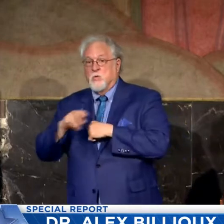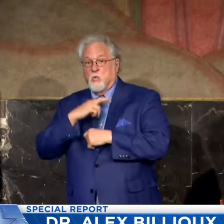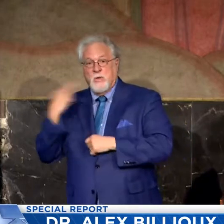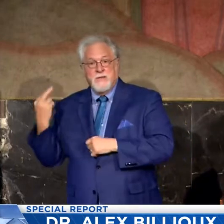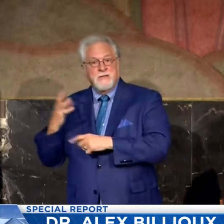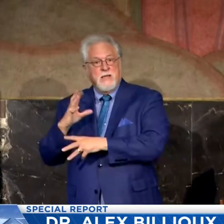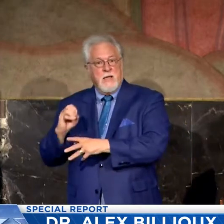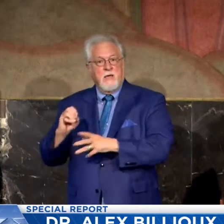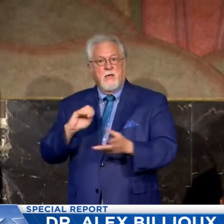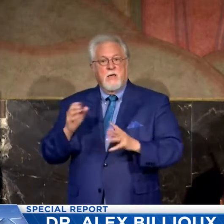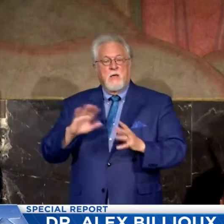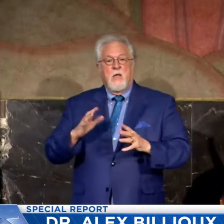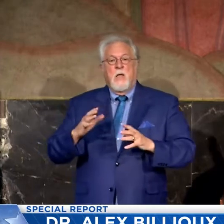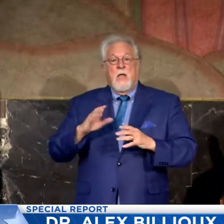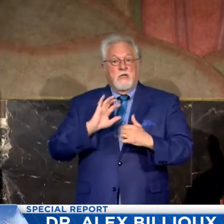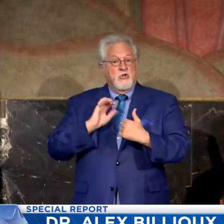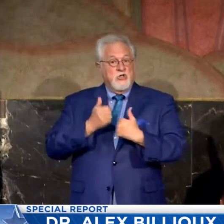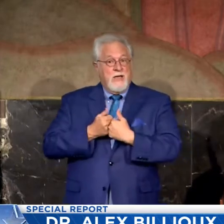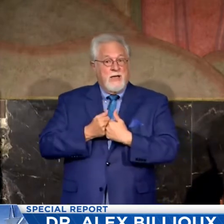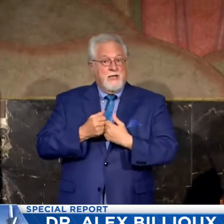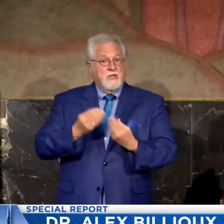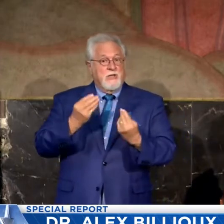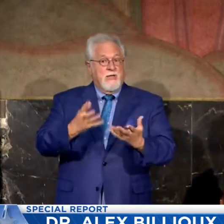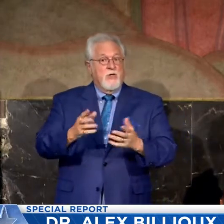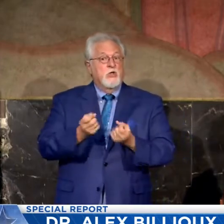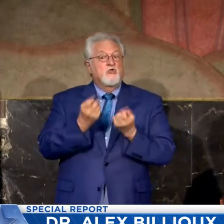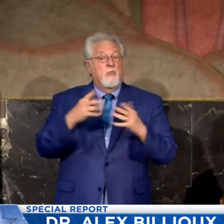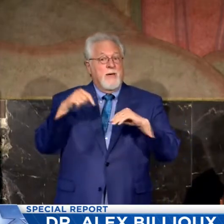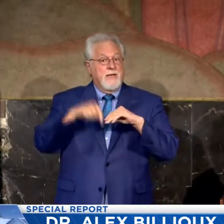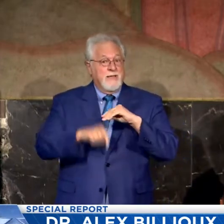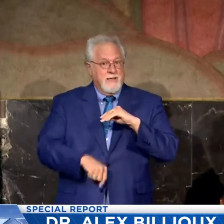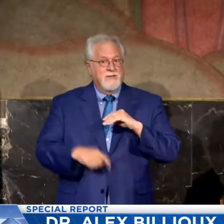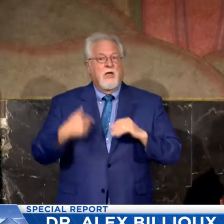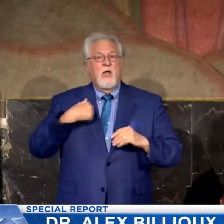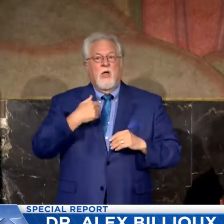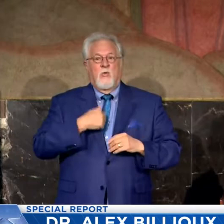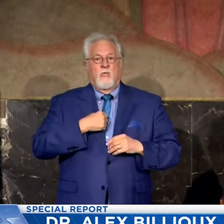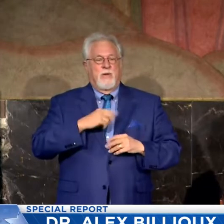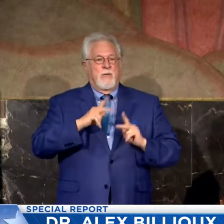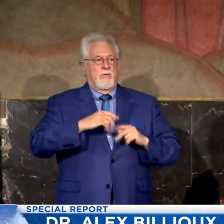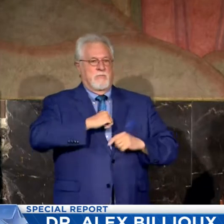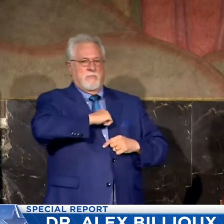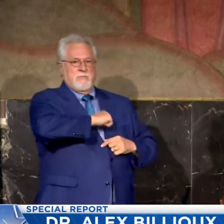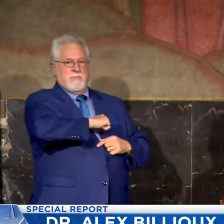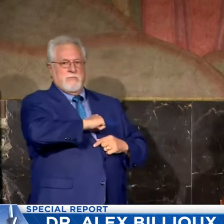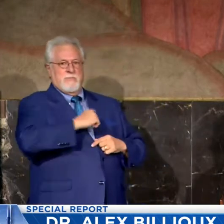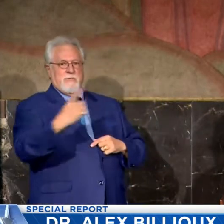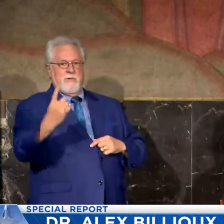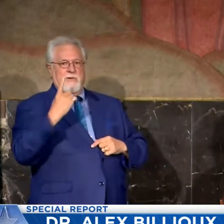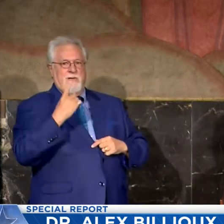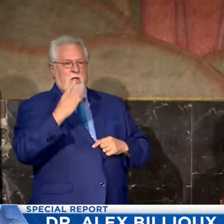HEALTH TO MAKE SURE EVERYBODY GIVES THE INFORMATION WE NEED SO THAT WE CAN IDENTIFY WHO IS AT RISK FROM OUTBREAK AND GET RESOURCES TO THOSE PEOPLE AND